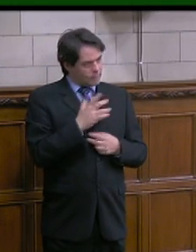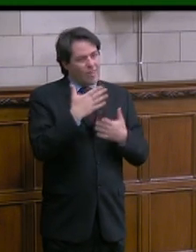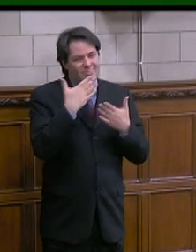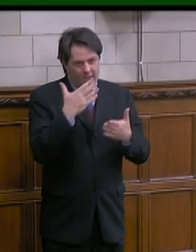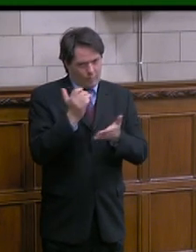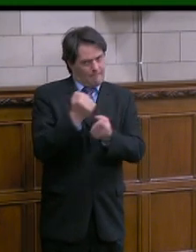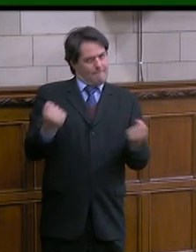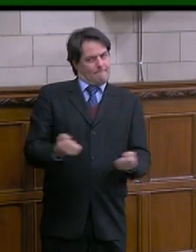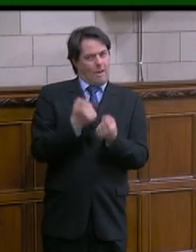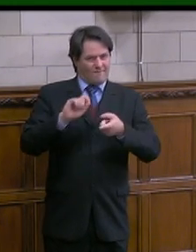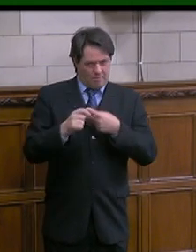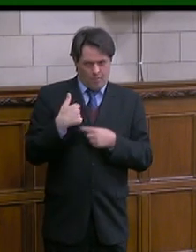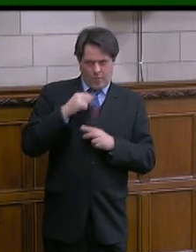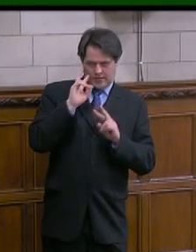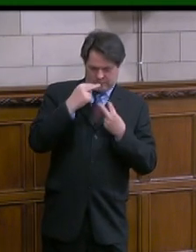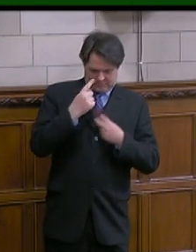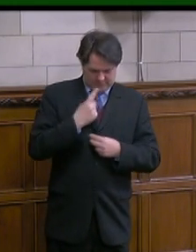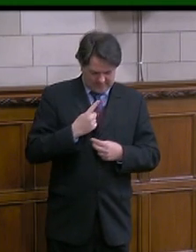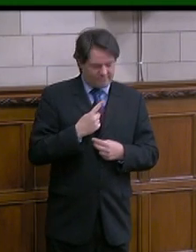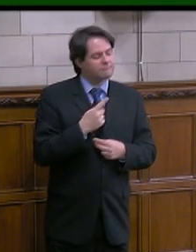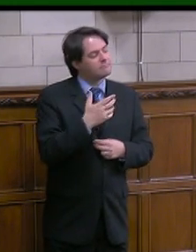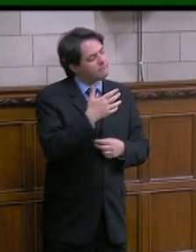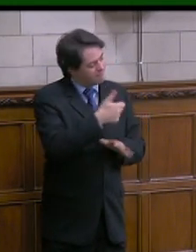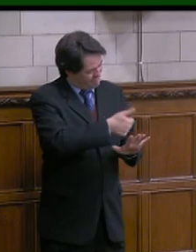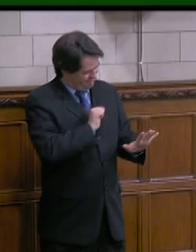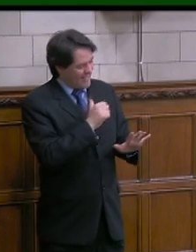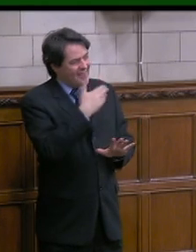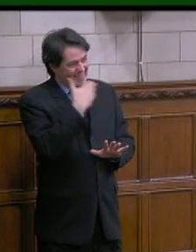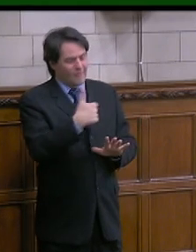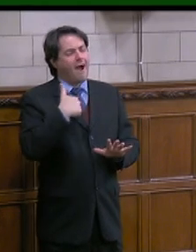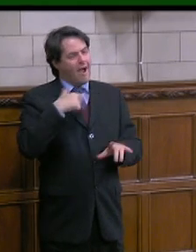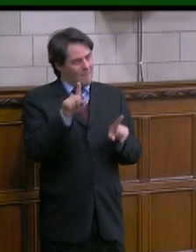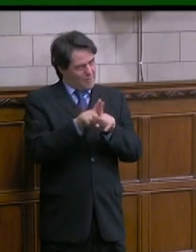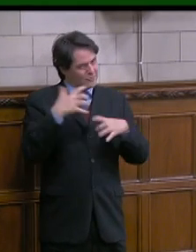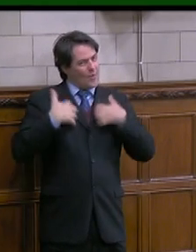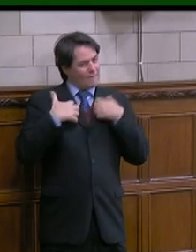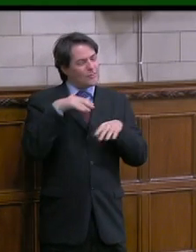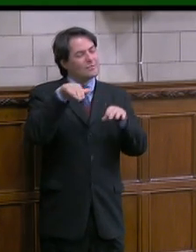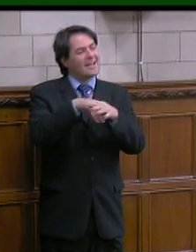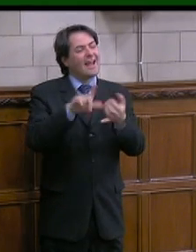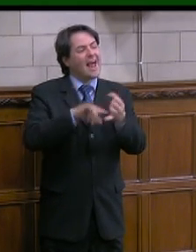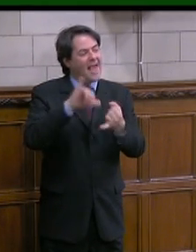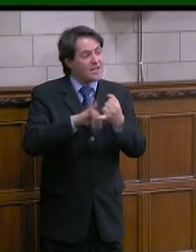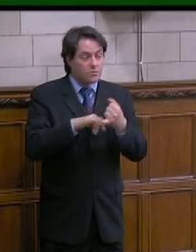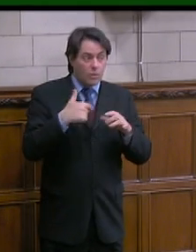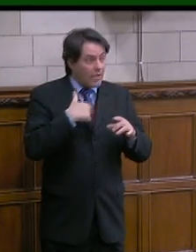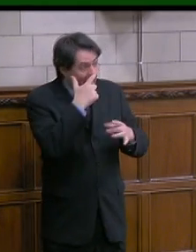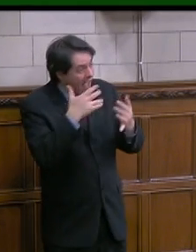Friend the Member for York Central (Rachael Maskell) for making such a powerful point. Rachael Maskell: I thank my hon. Friend.